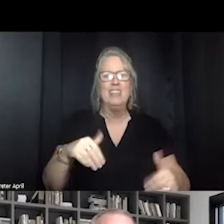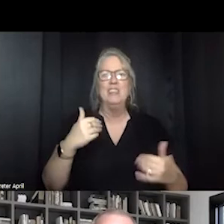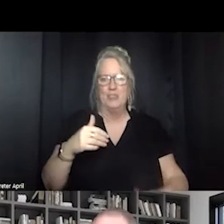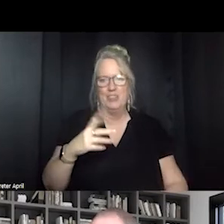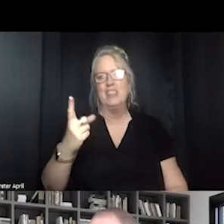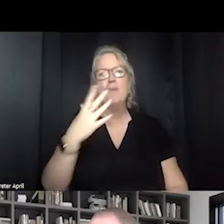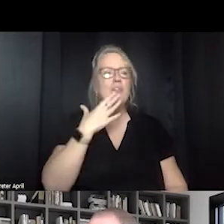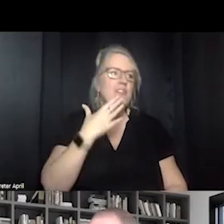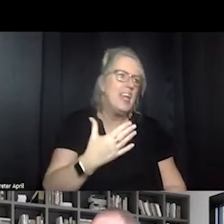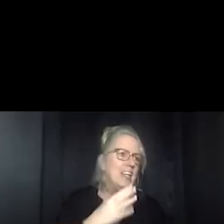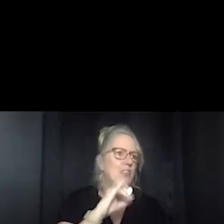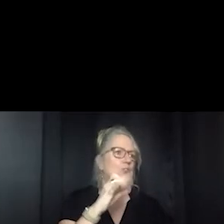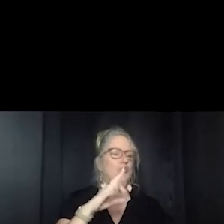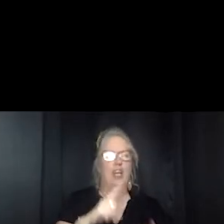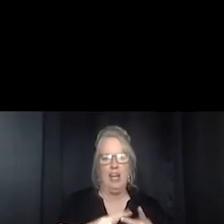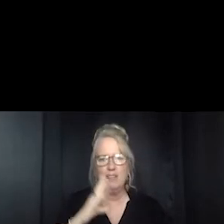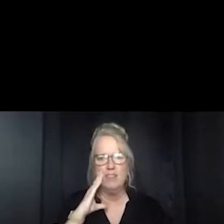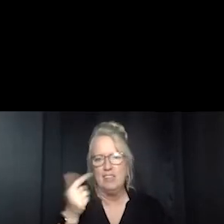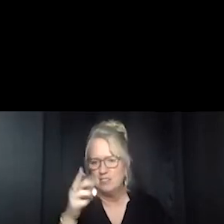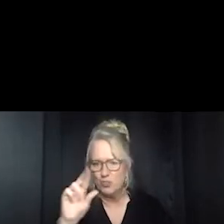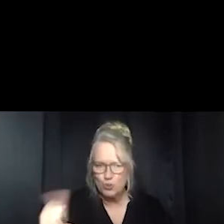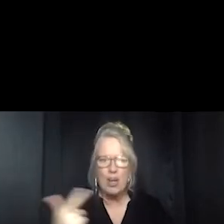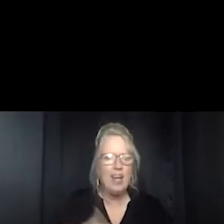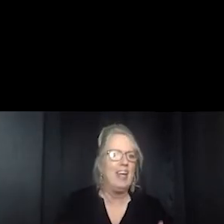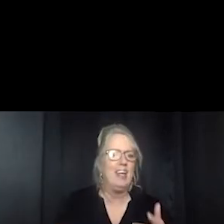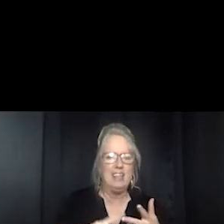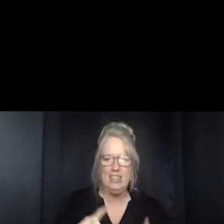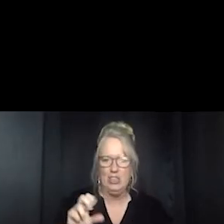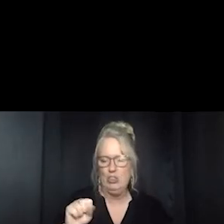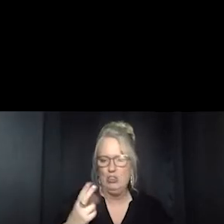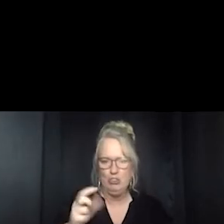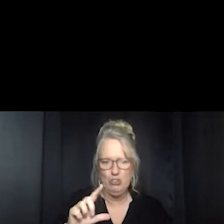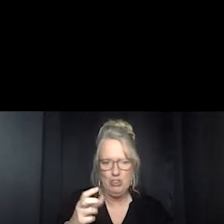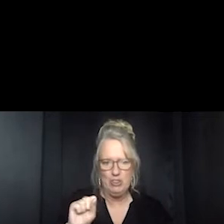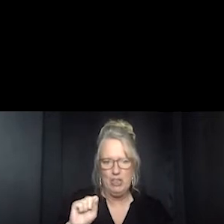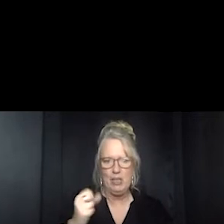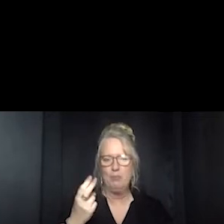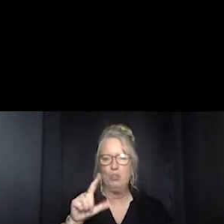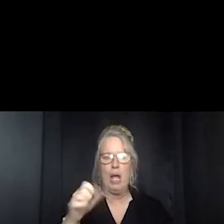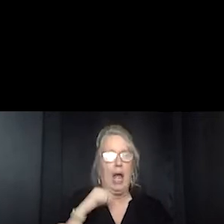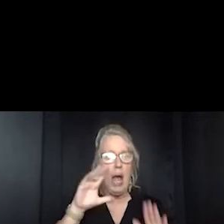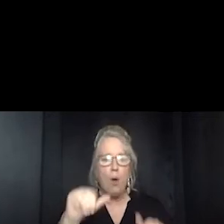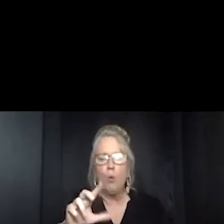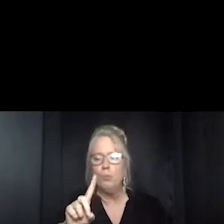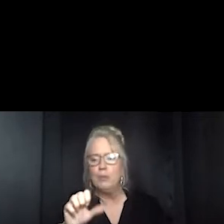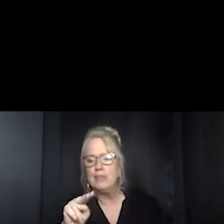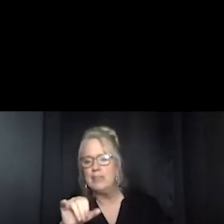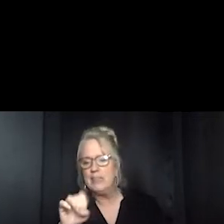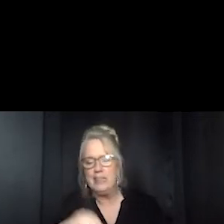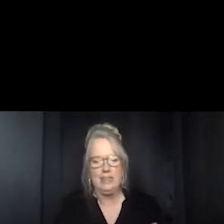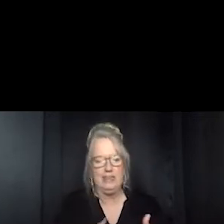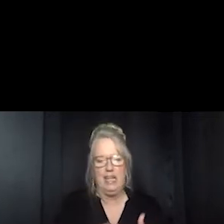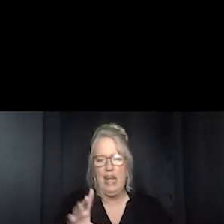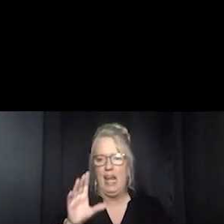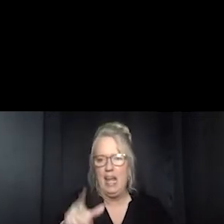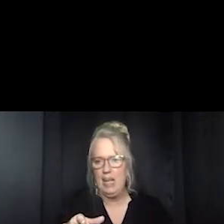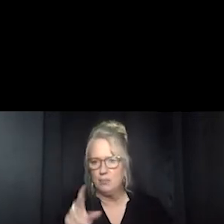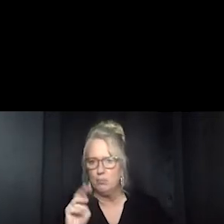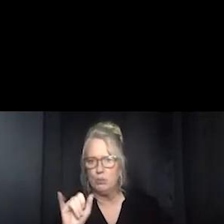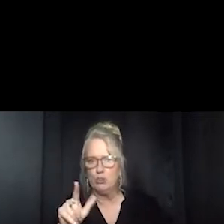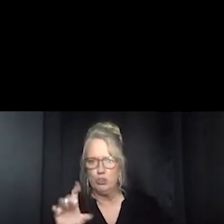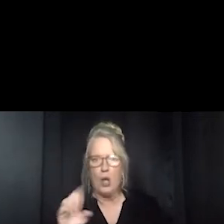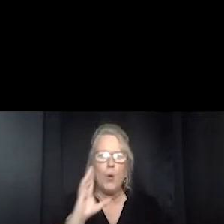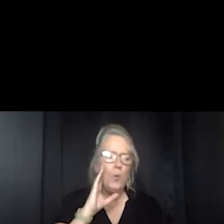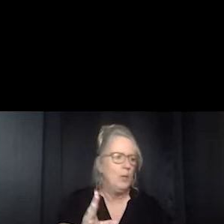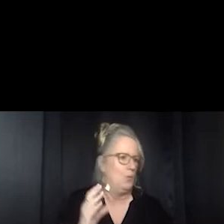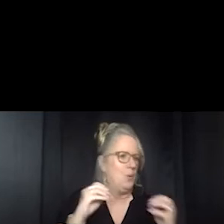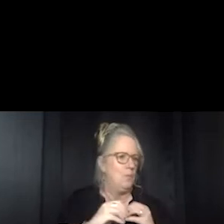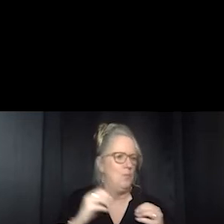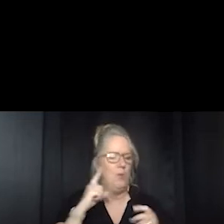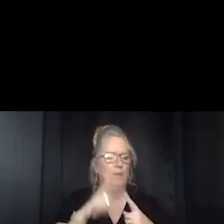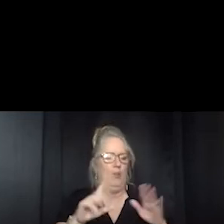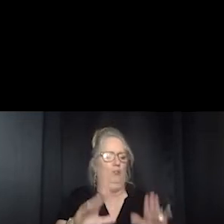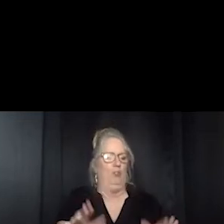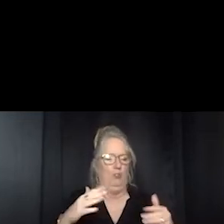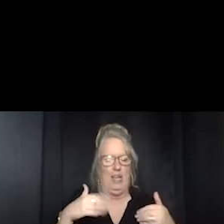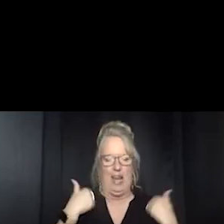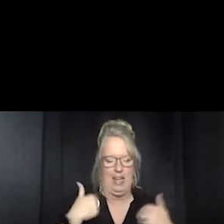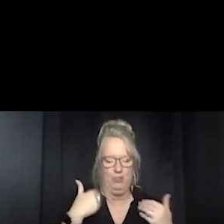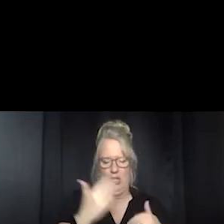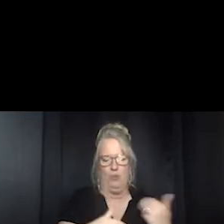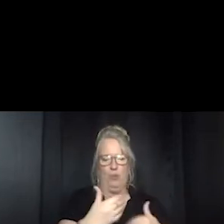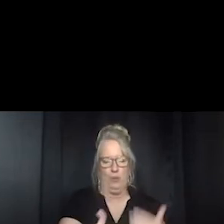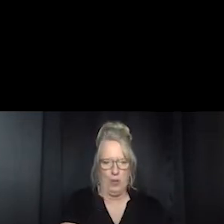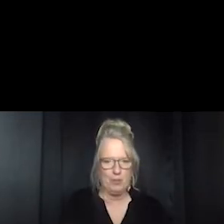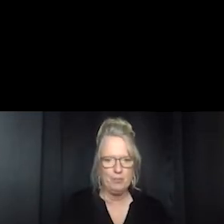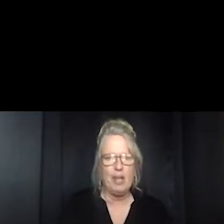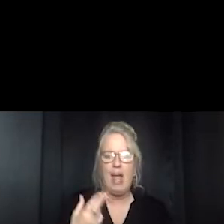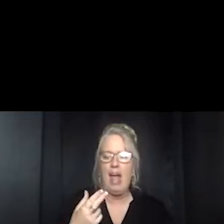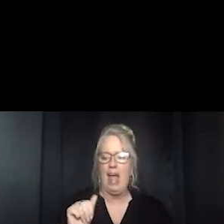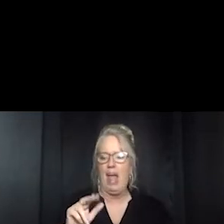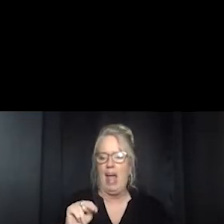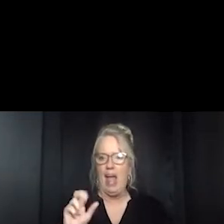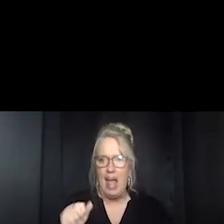JEFF. I HOPE TO GET TO DENISE. >> ARE YOU WEARING A 988 SHIRT?